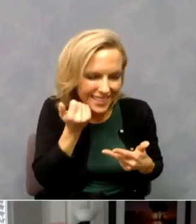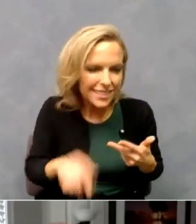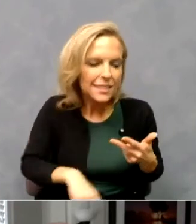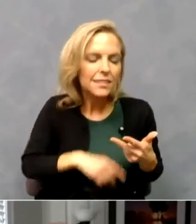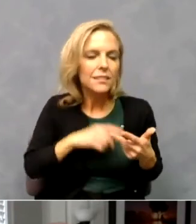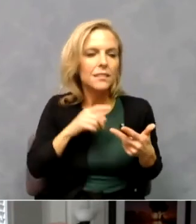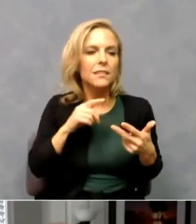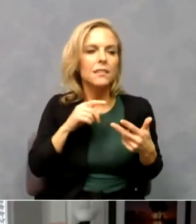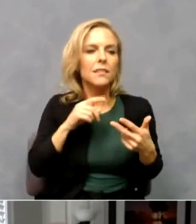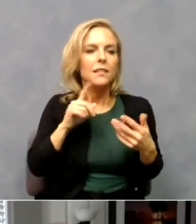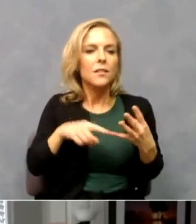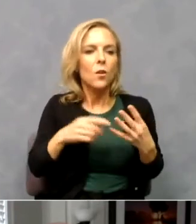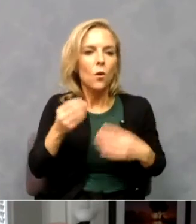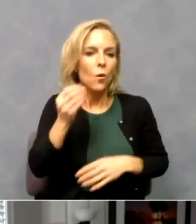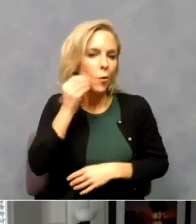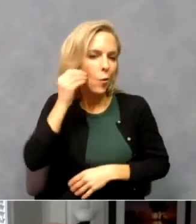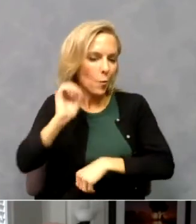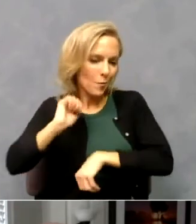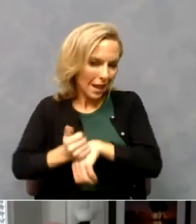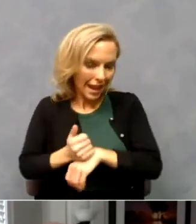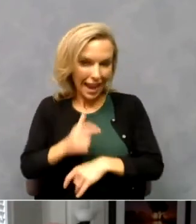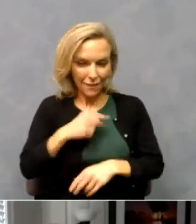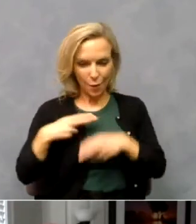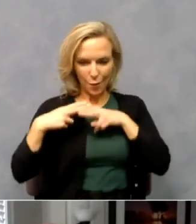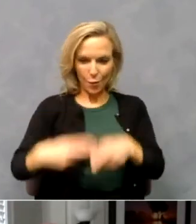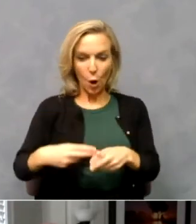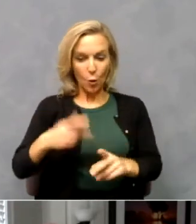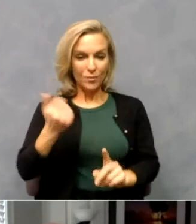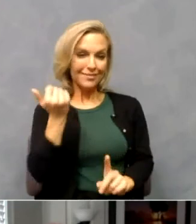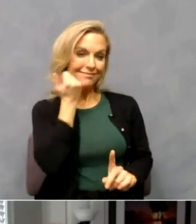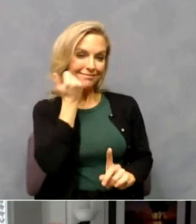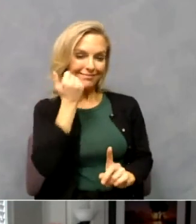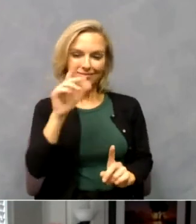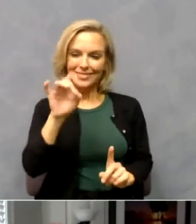out dental, that somehow doesn't get included in the rest home based care.